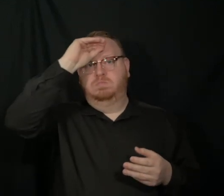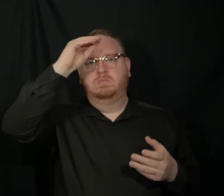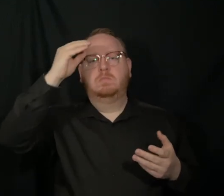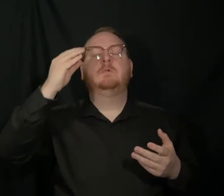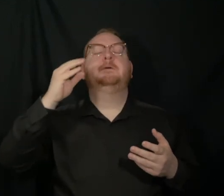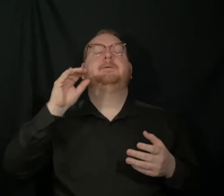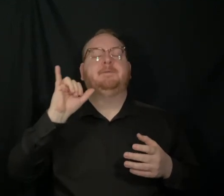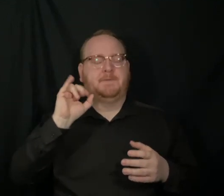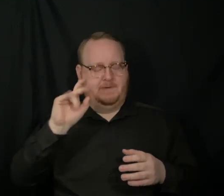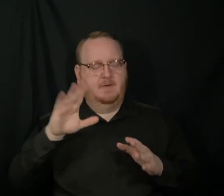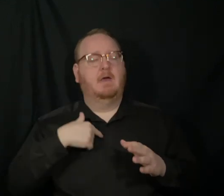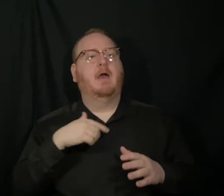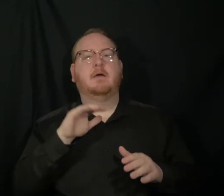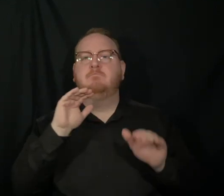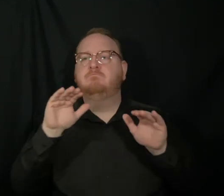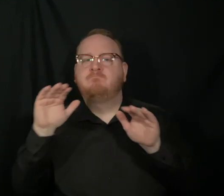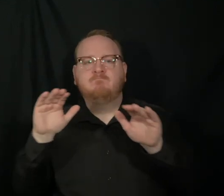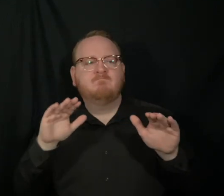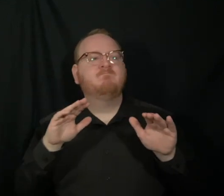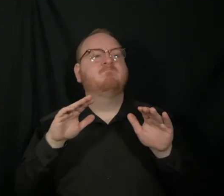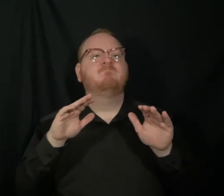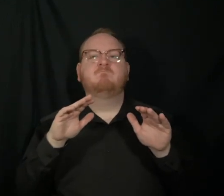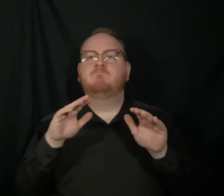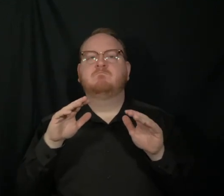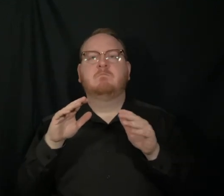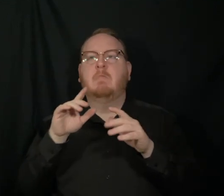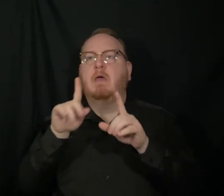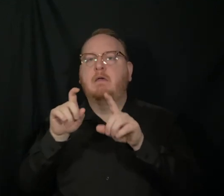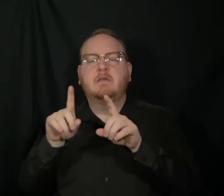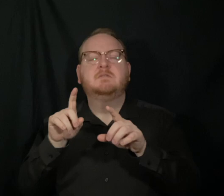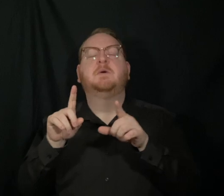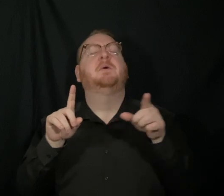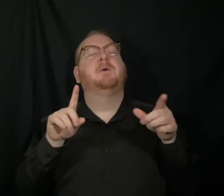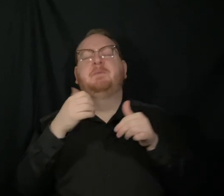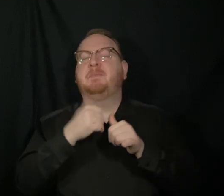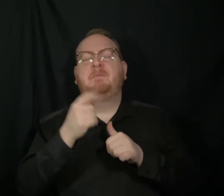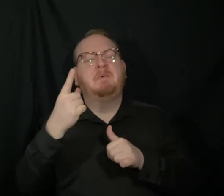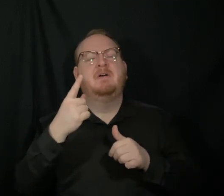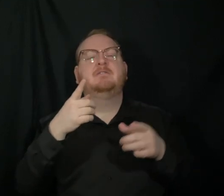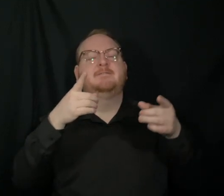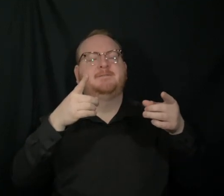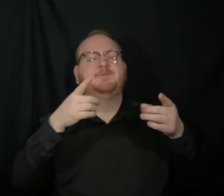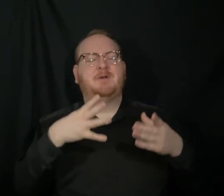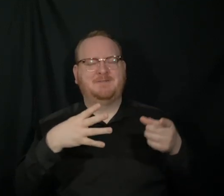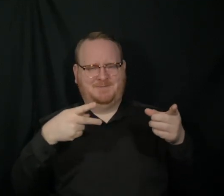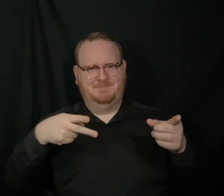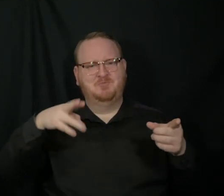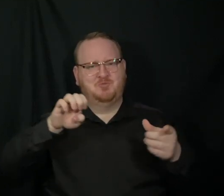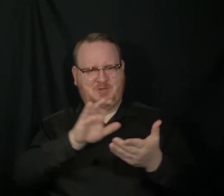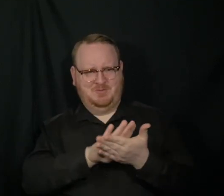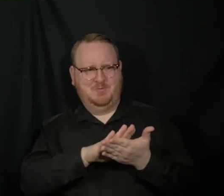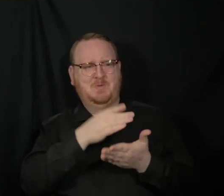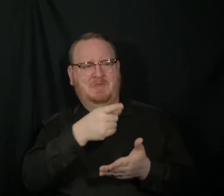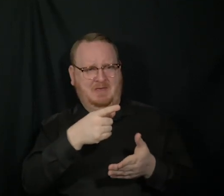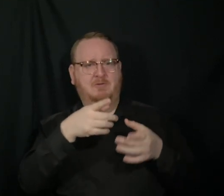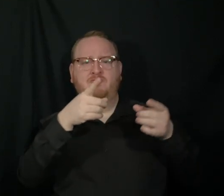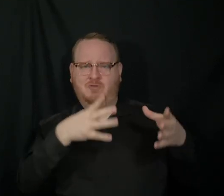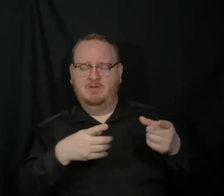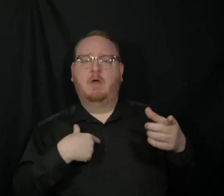placement? And so I, you know, I talked to some people, and I remember calling the director for her current preschool